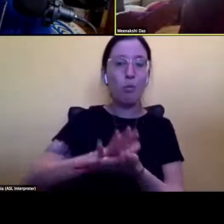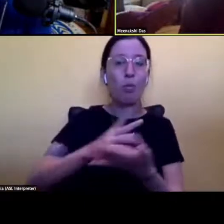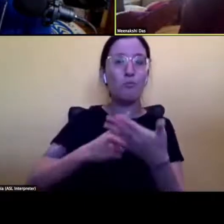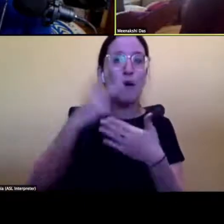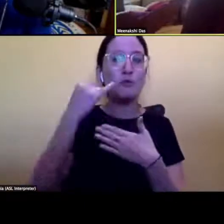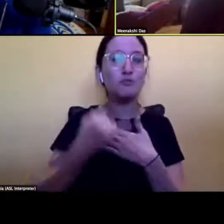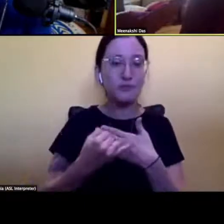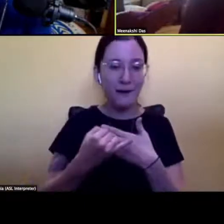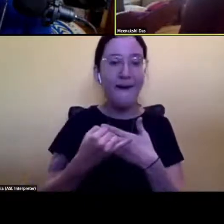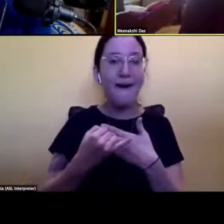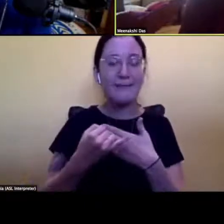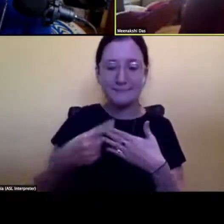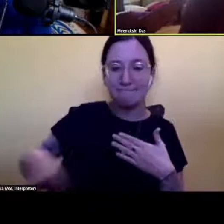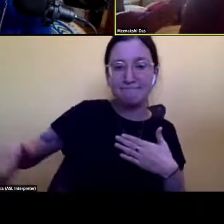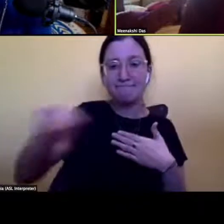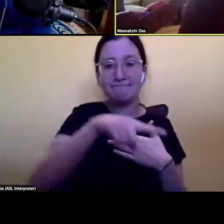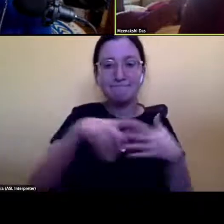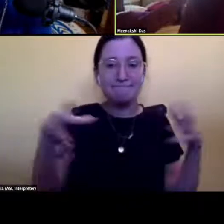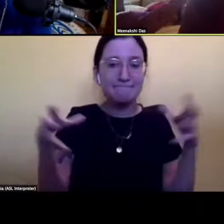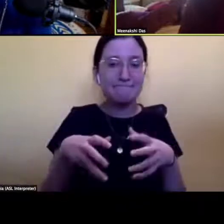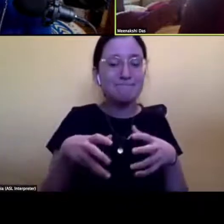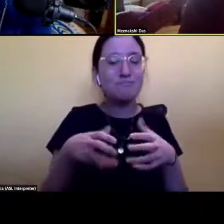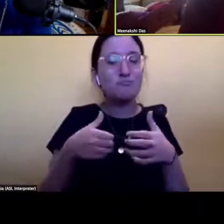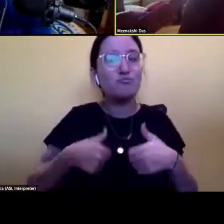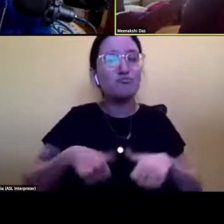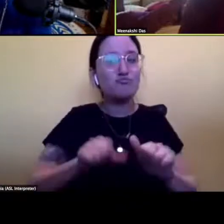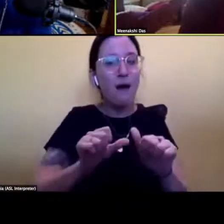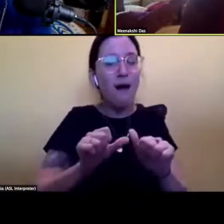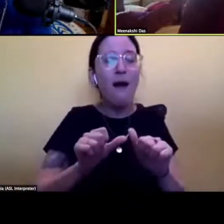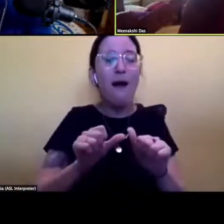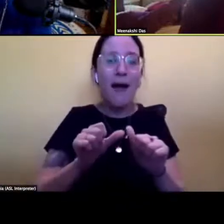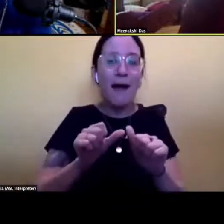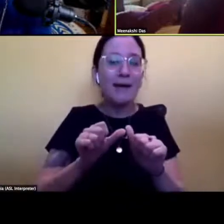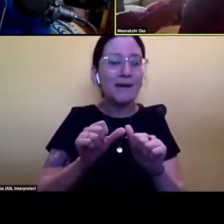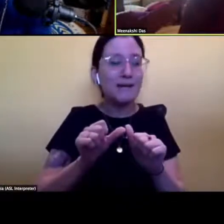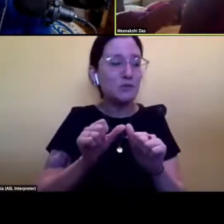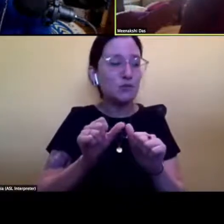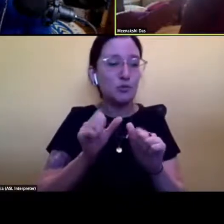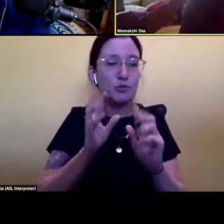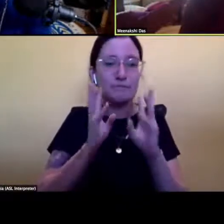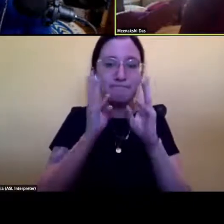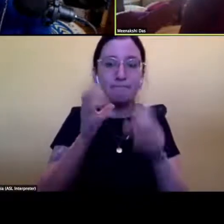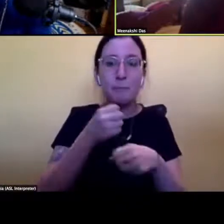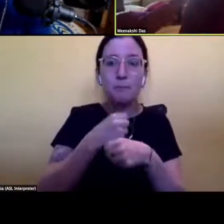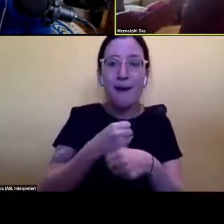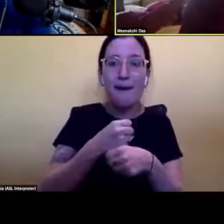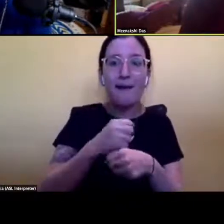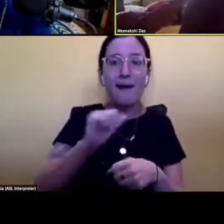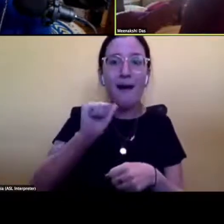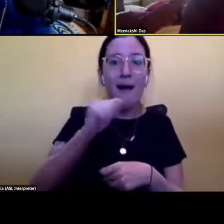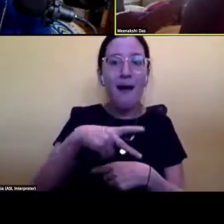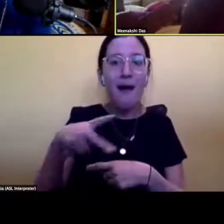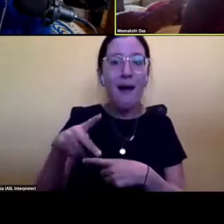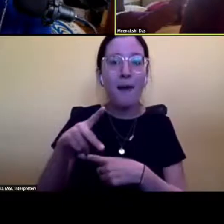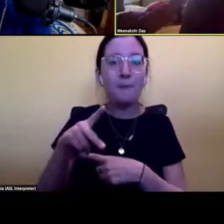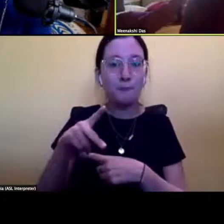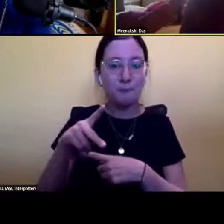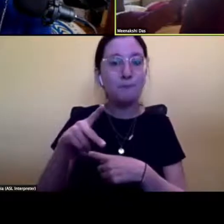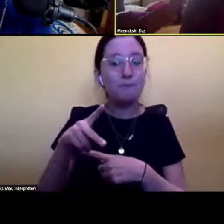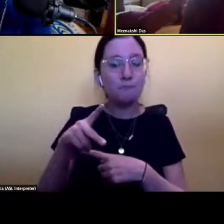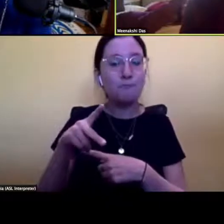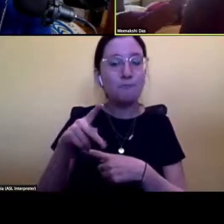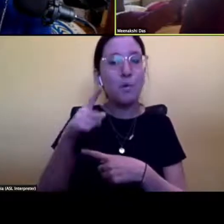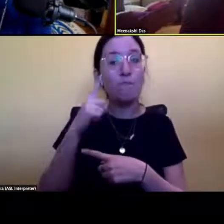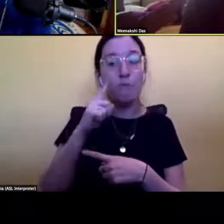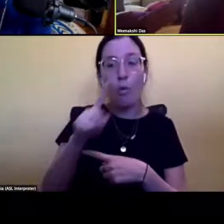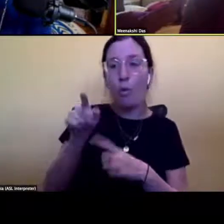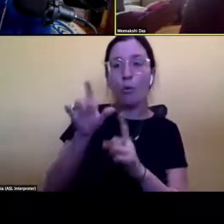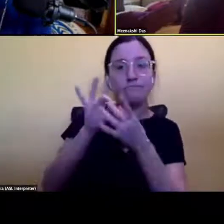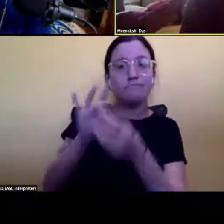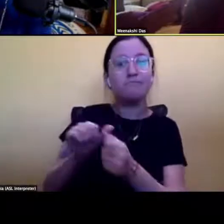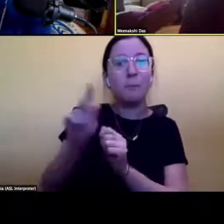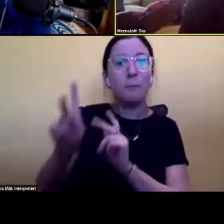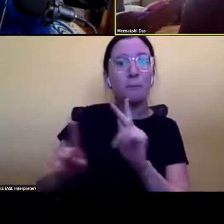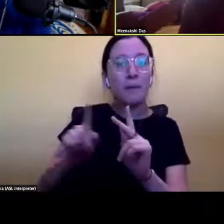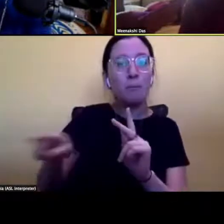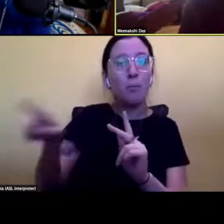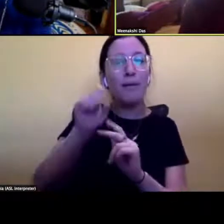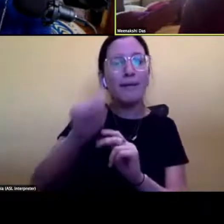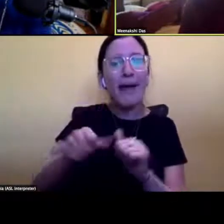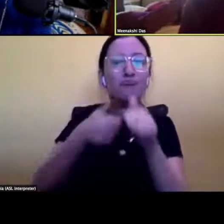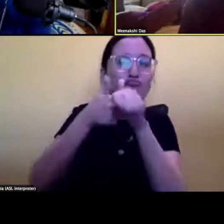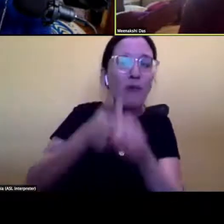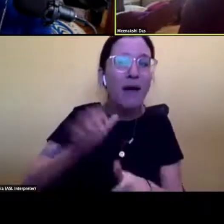we were trying to make an application for people to try their finances to track their finances so